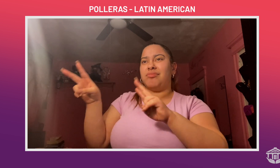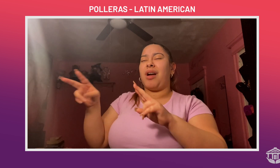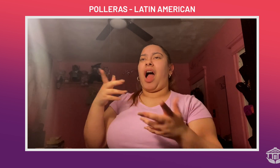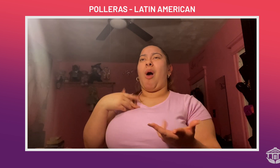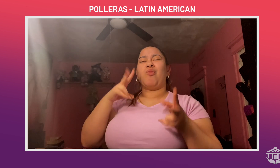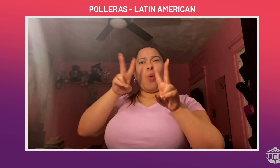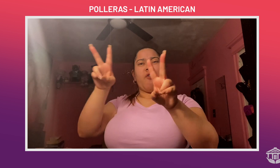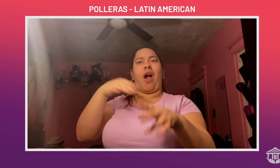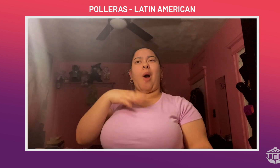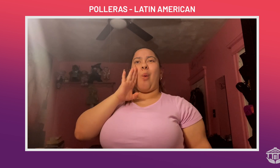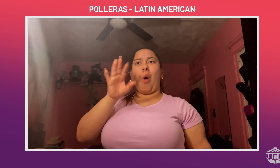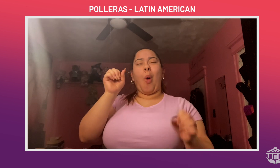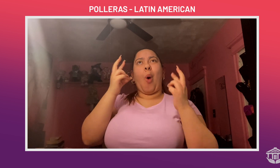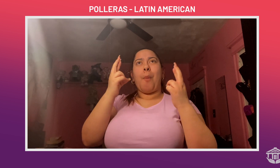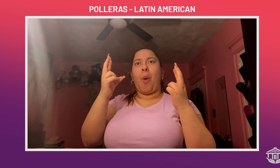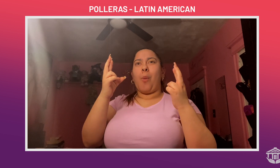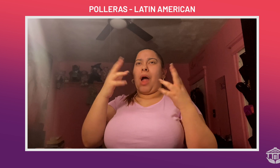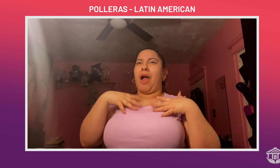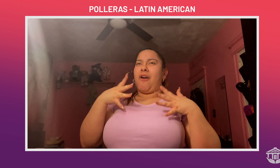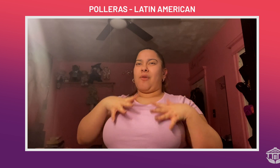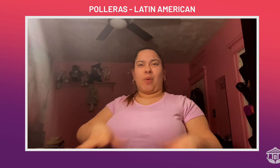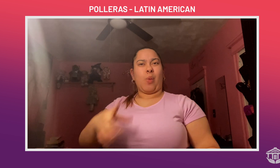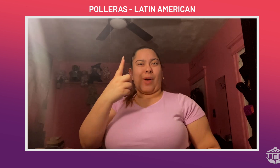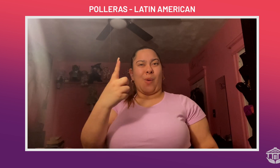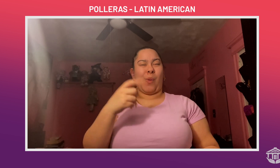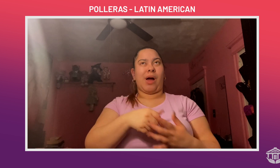one of my own to wear, or even use it to share my culture with others!”